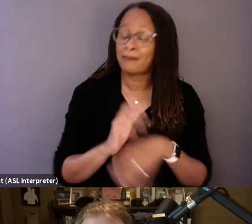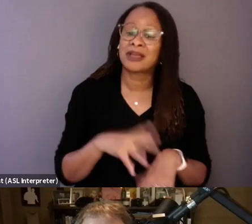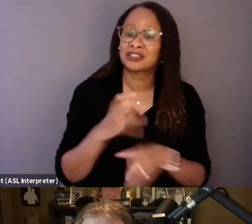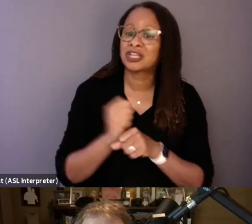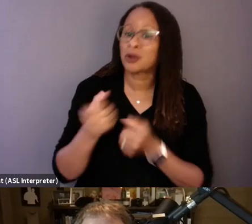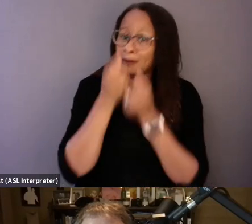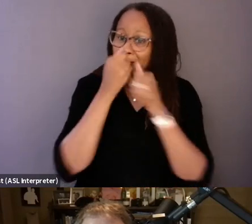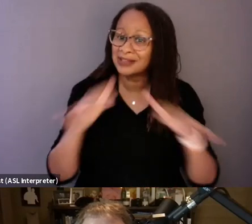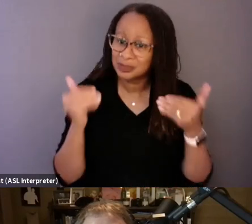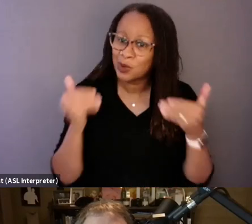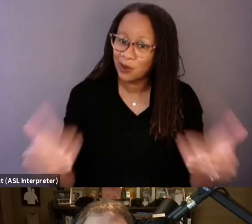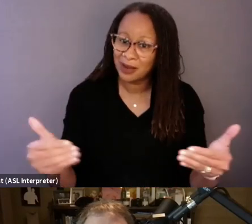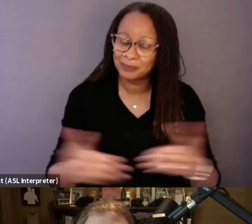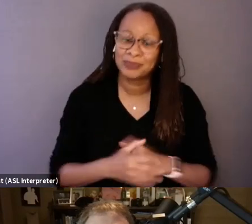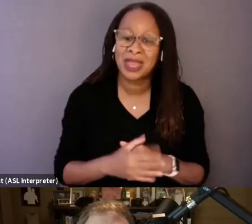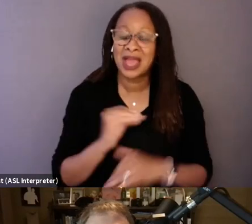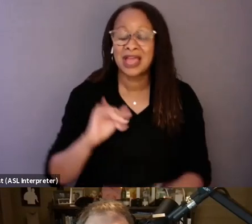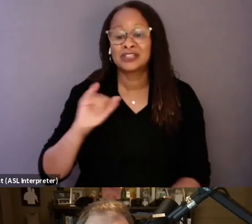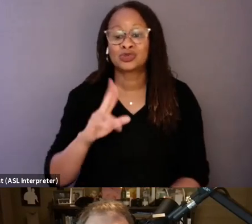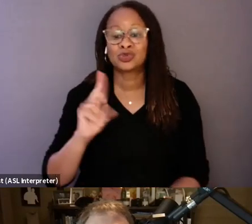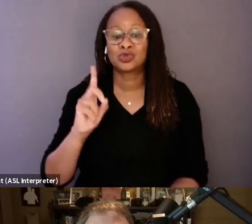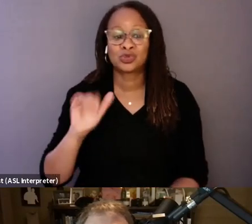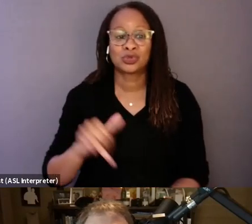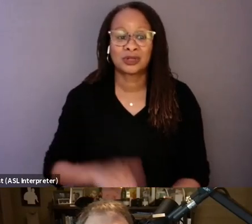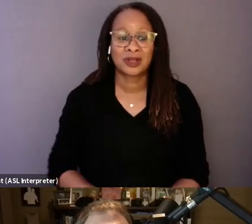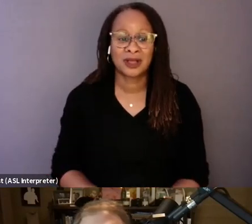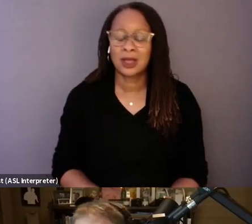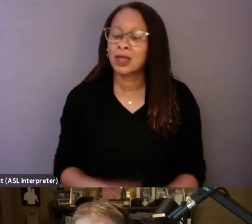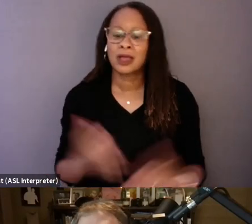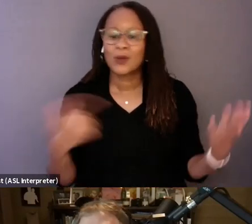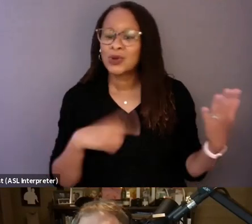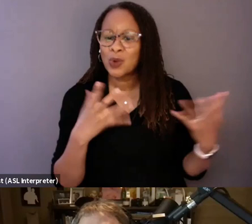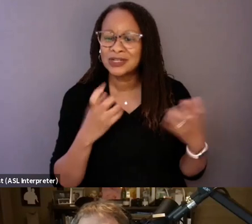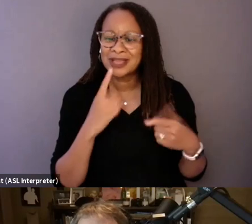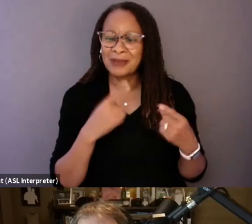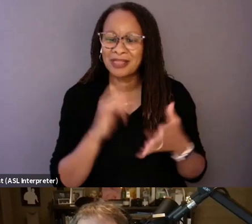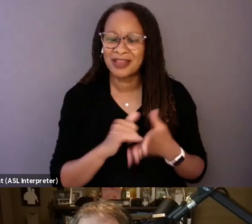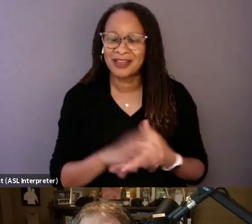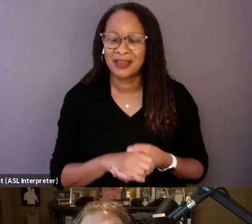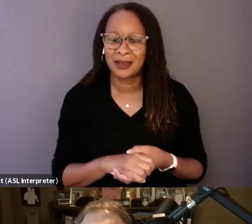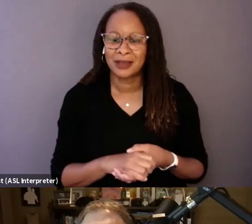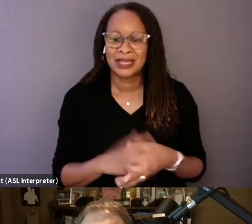and, Judy, what do you have to say about all that? I say it's all true.